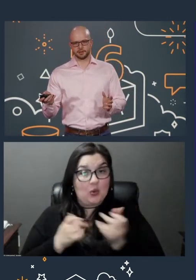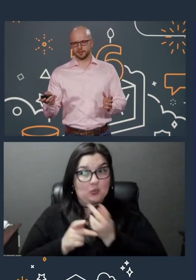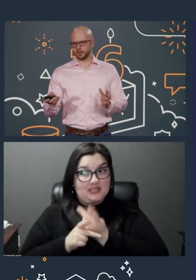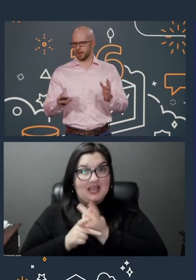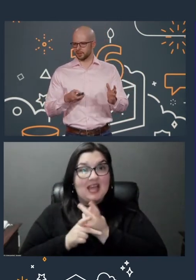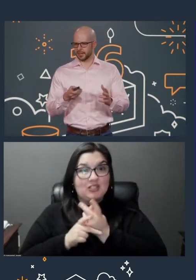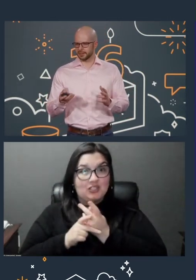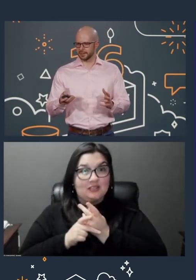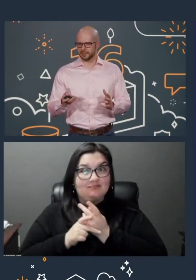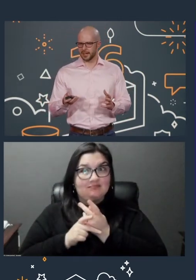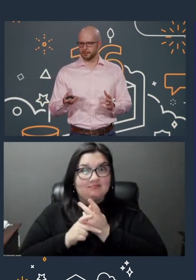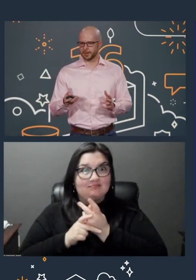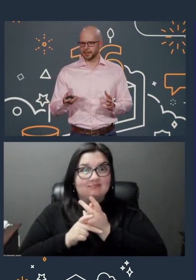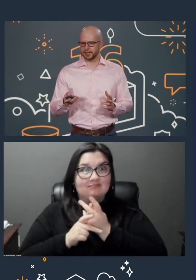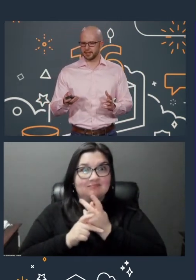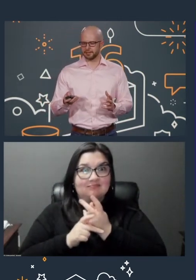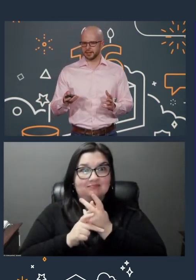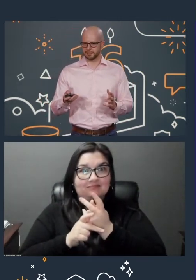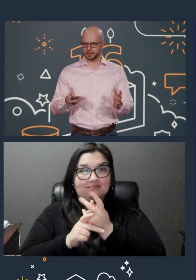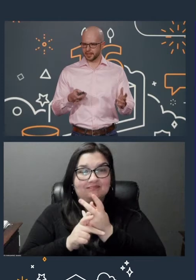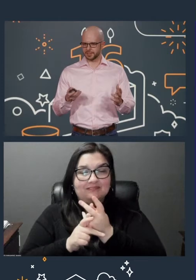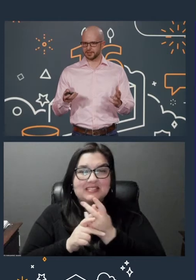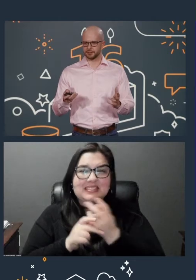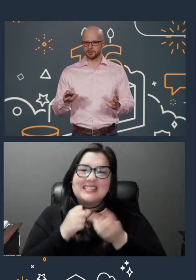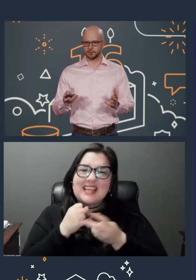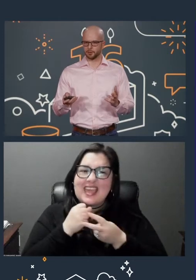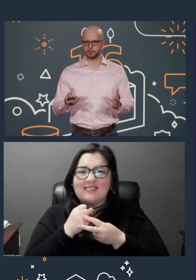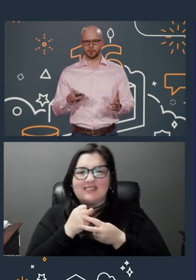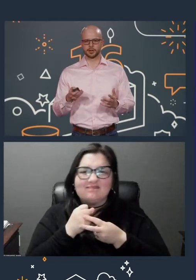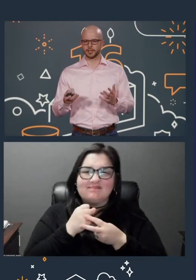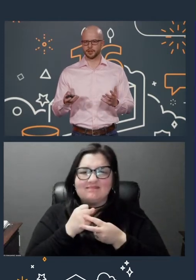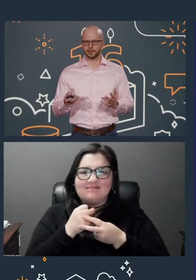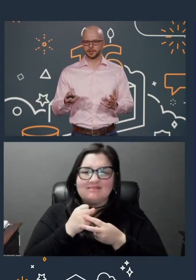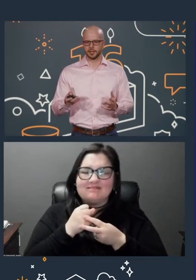you're still unlikely to save, but if retention is two or more years,